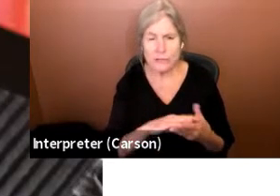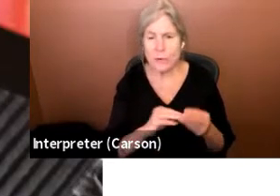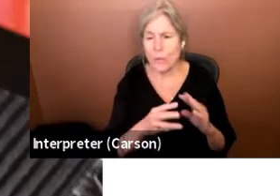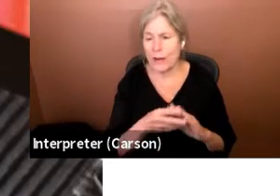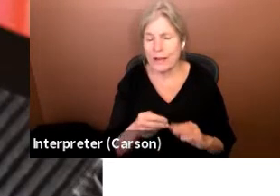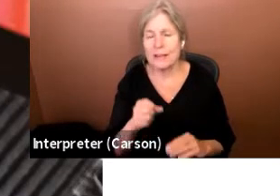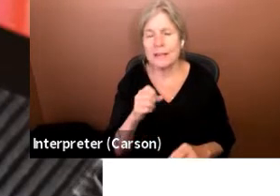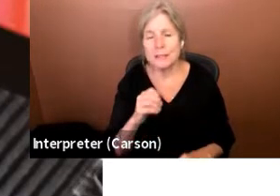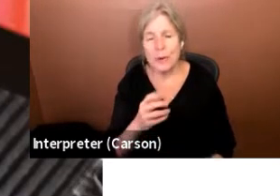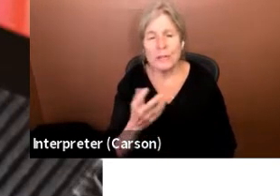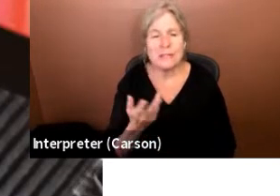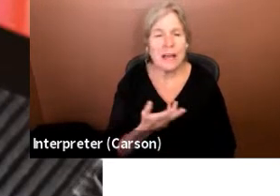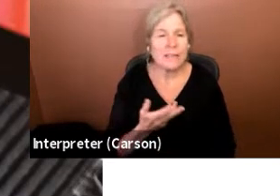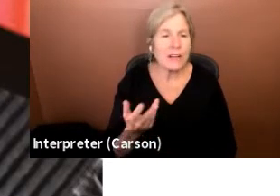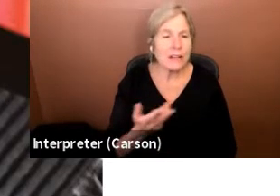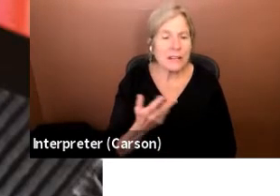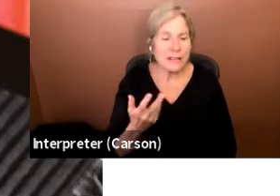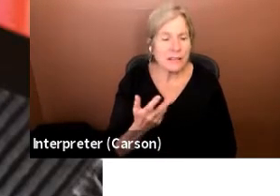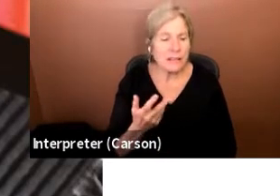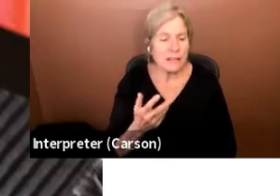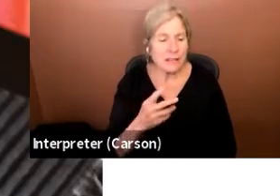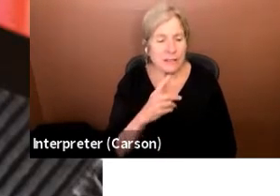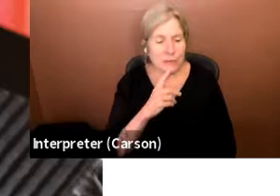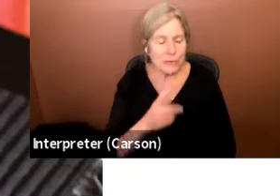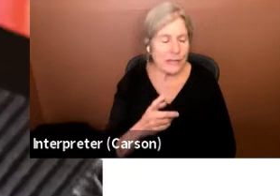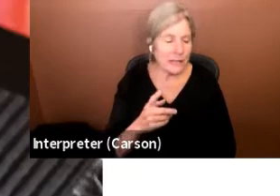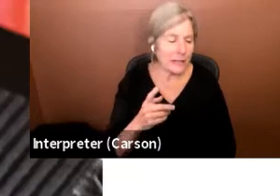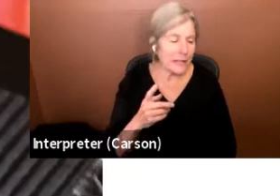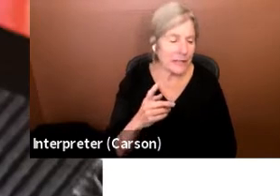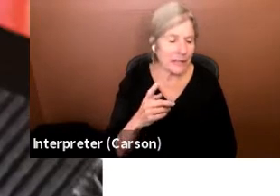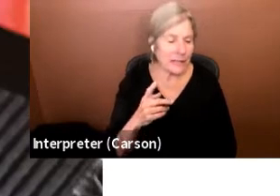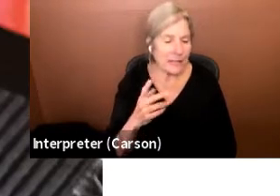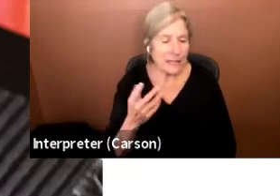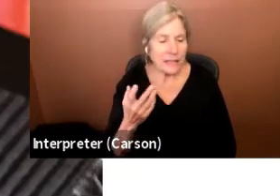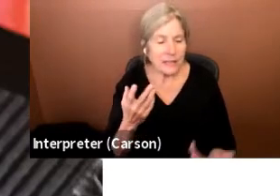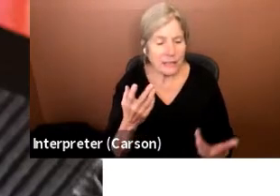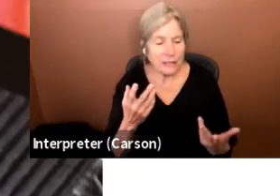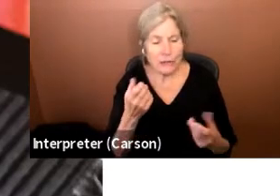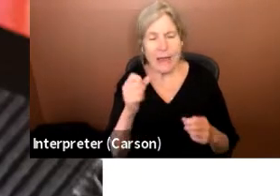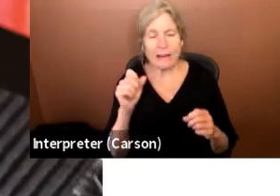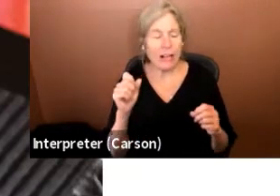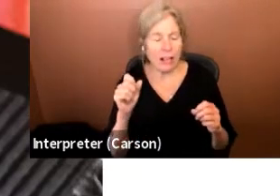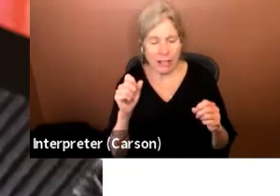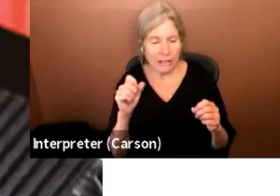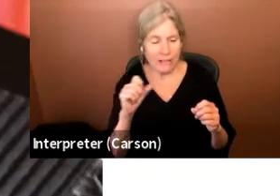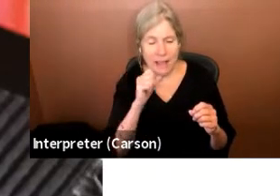kind of a very radical constrained writing by using very